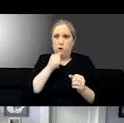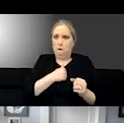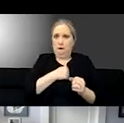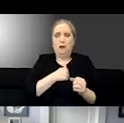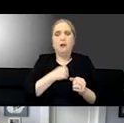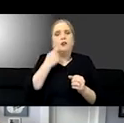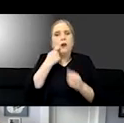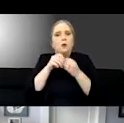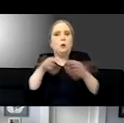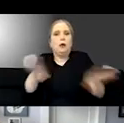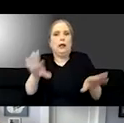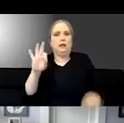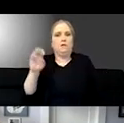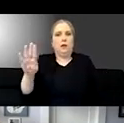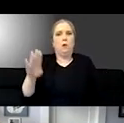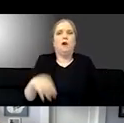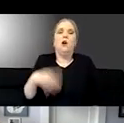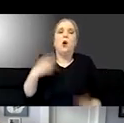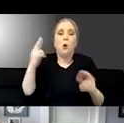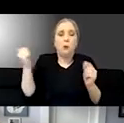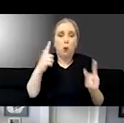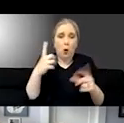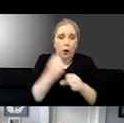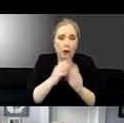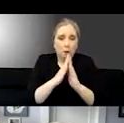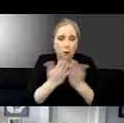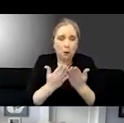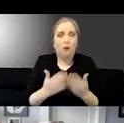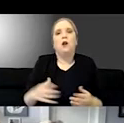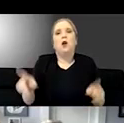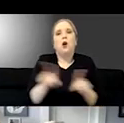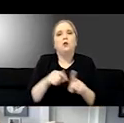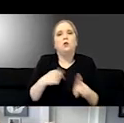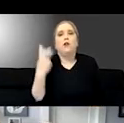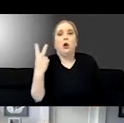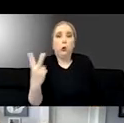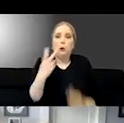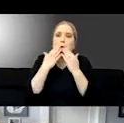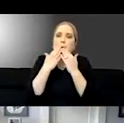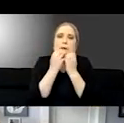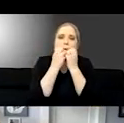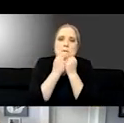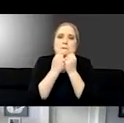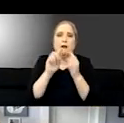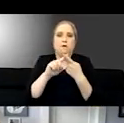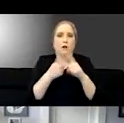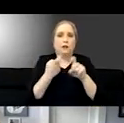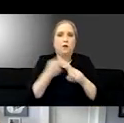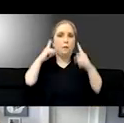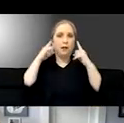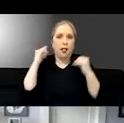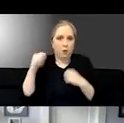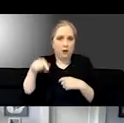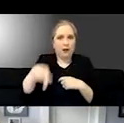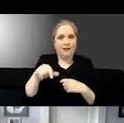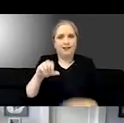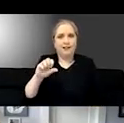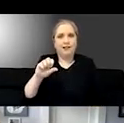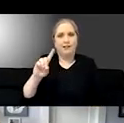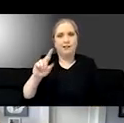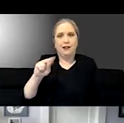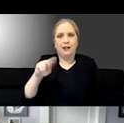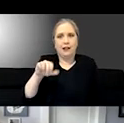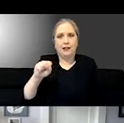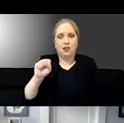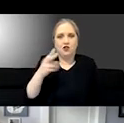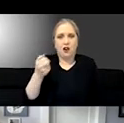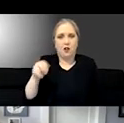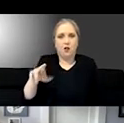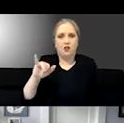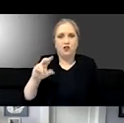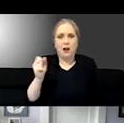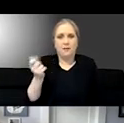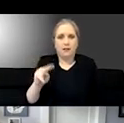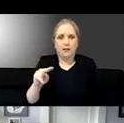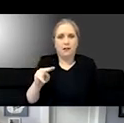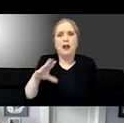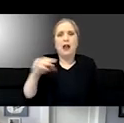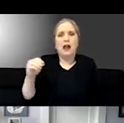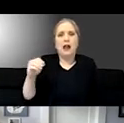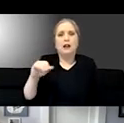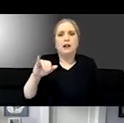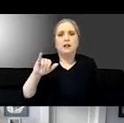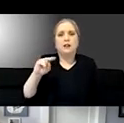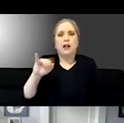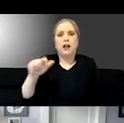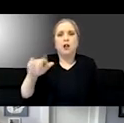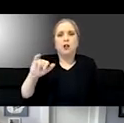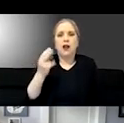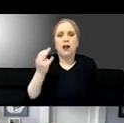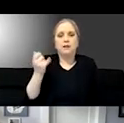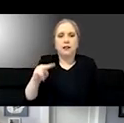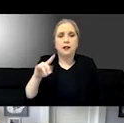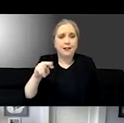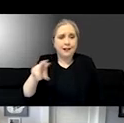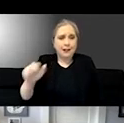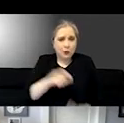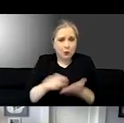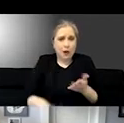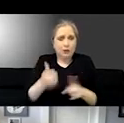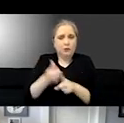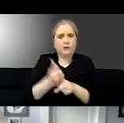I also have two dear friends from California, Denise Jacobson and Neil Jacobson. Denise is a writer, an educator who shared the story of her family in her memoir, "The Question of David: A disabled mother's journey through adoption, family, and life."